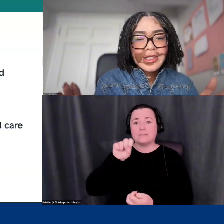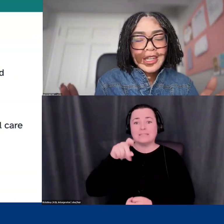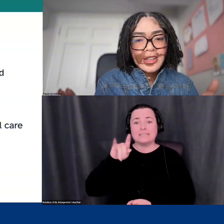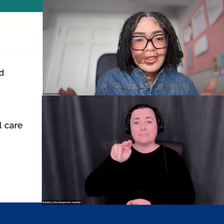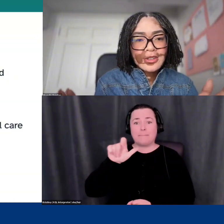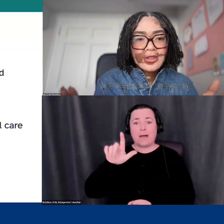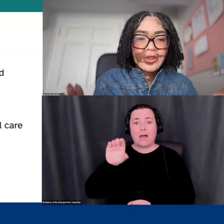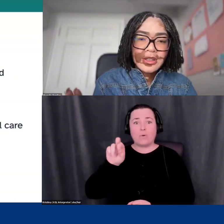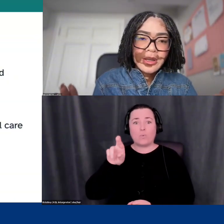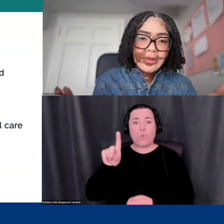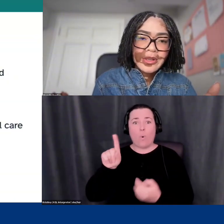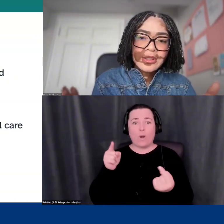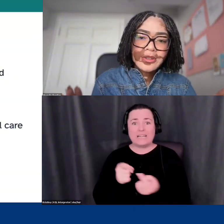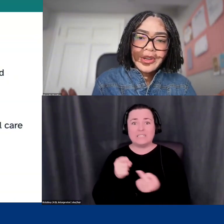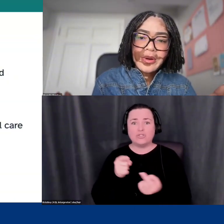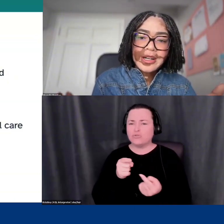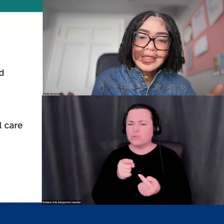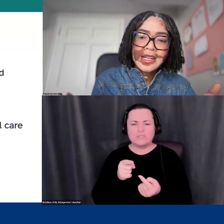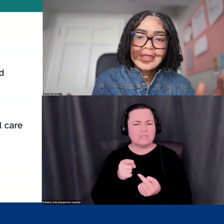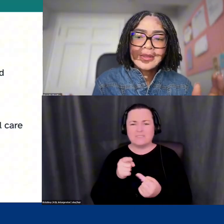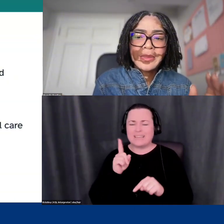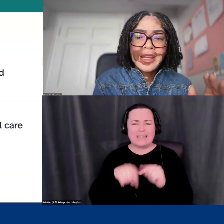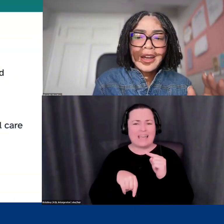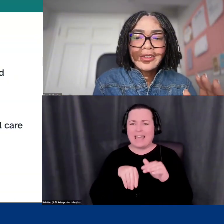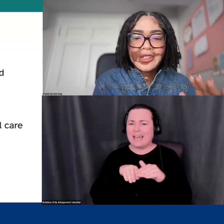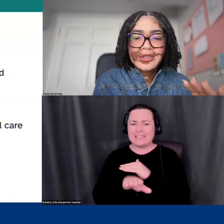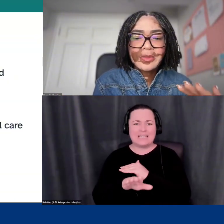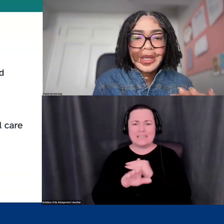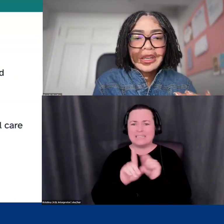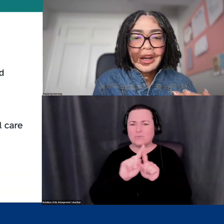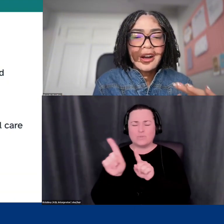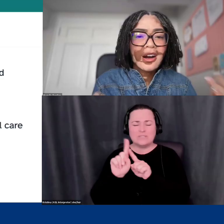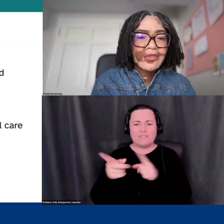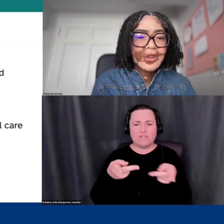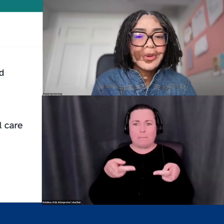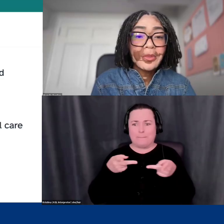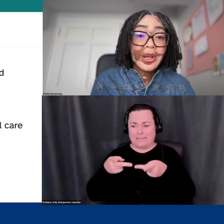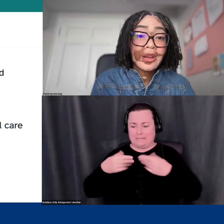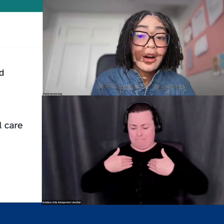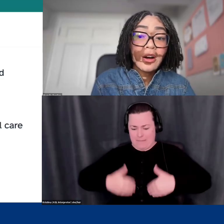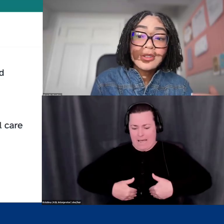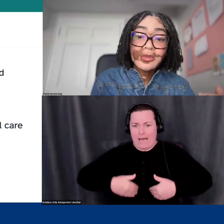folks get into during the labor and delivery process may not only just be uncomfortable, but it could also